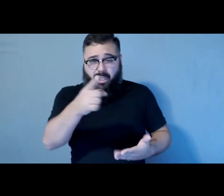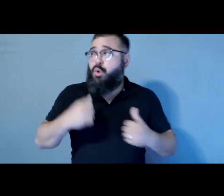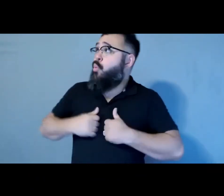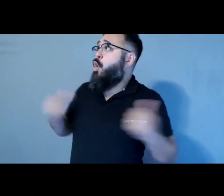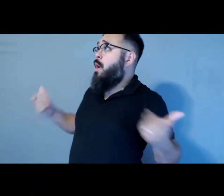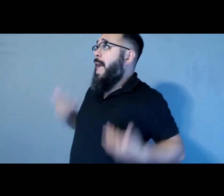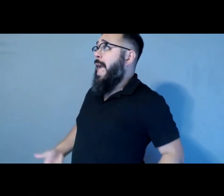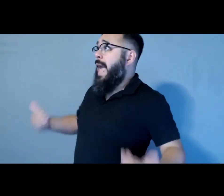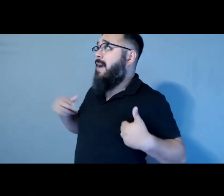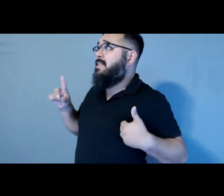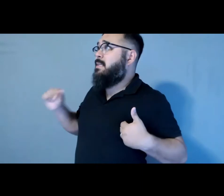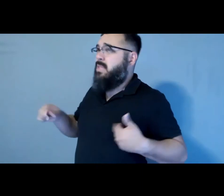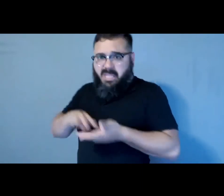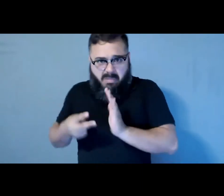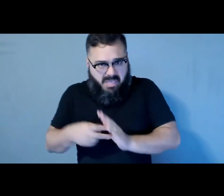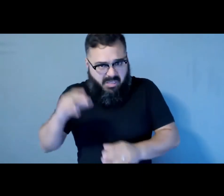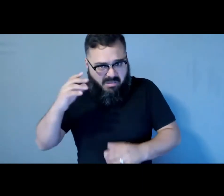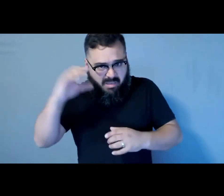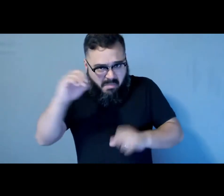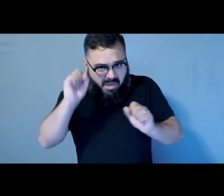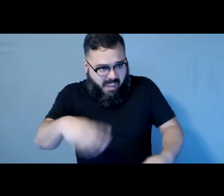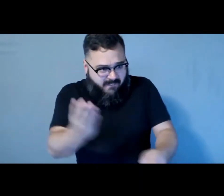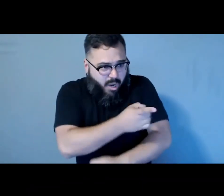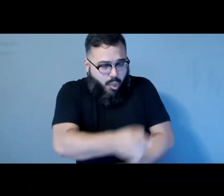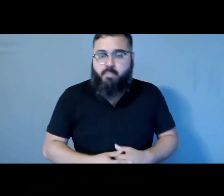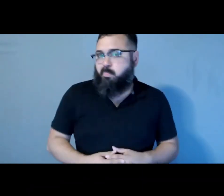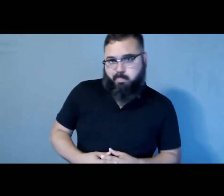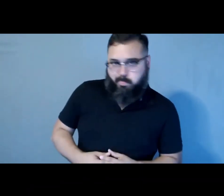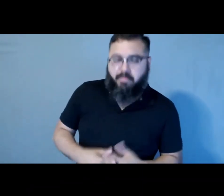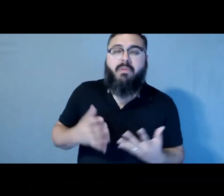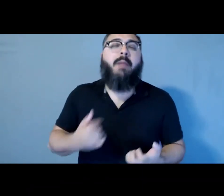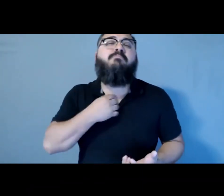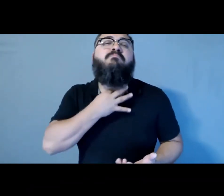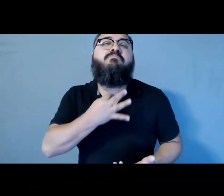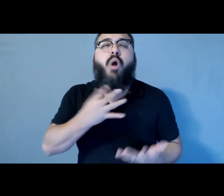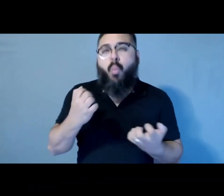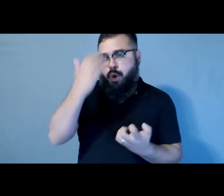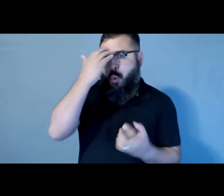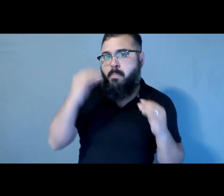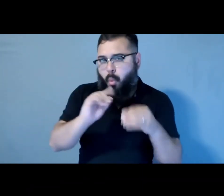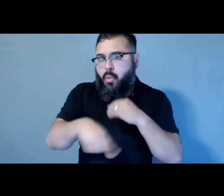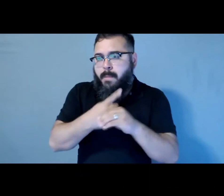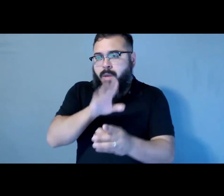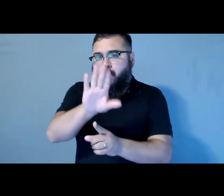doesn't mean your employer should fire you. So I'd wanna know more about the situation to be able to see whether that's a really strong case